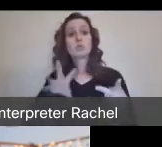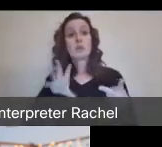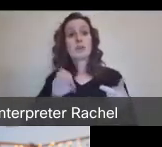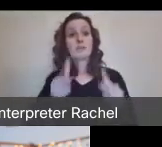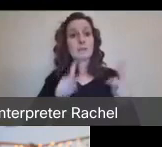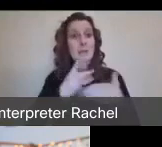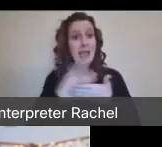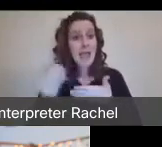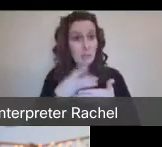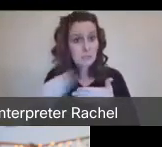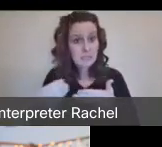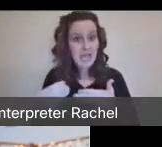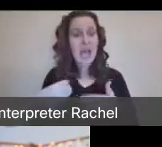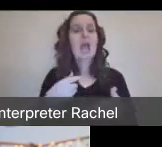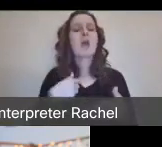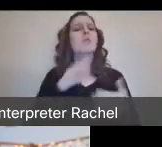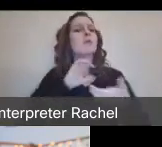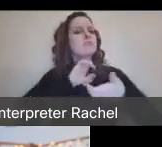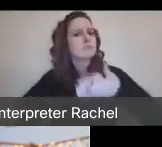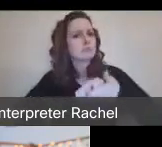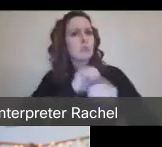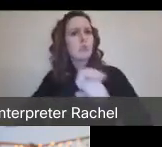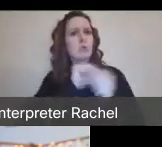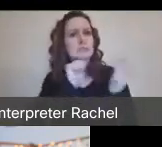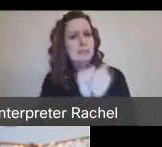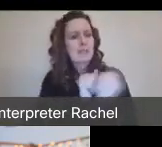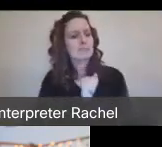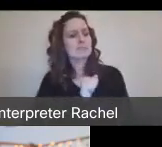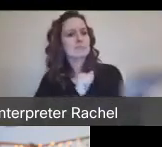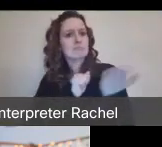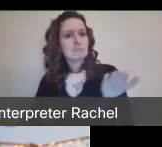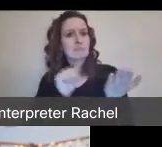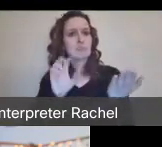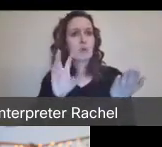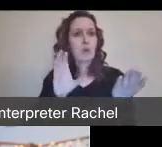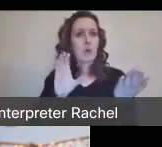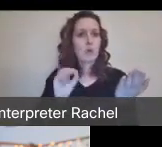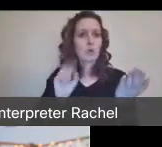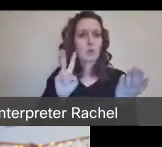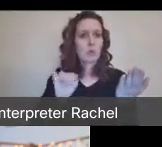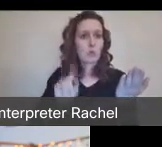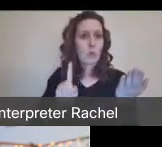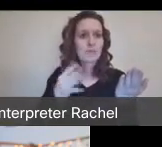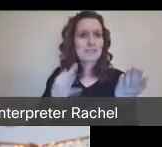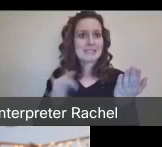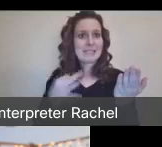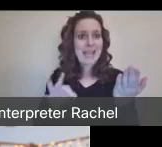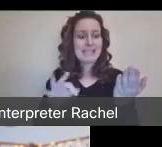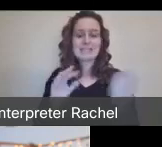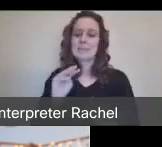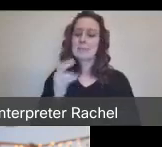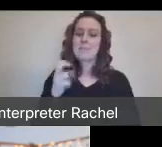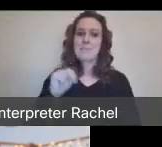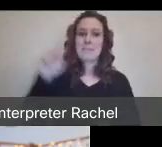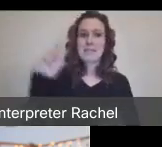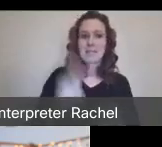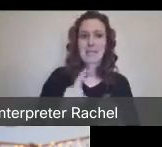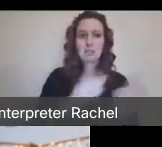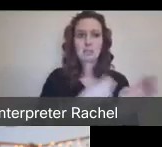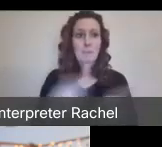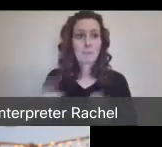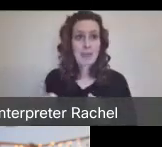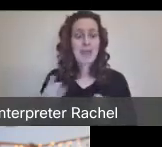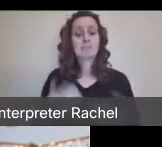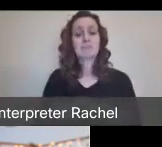to submit a COVID-19 mitigation plan to our Office of Public Health so that we can work together